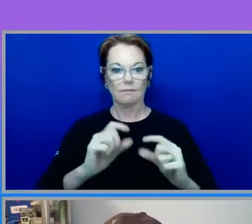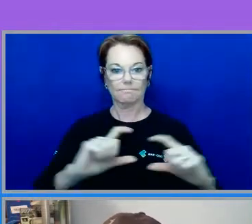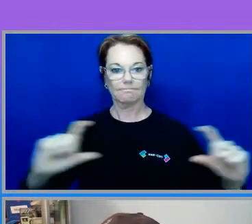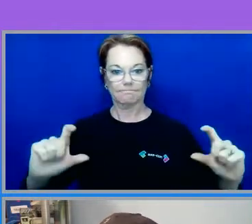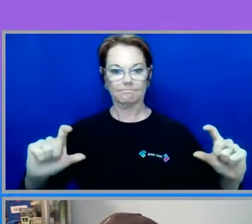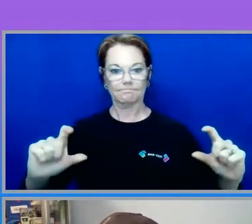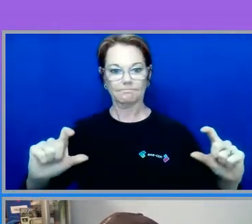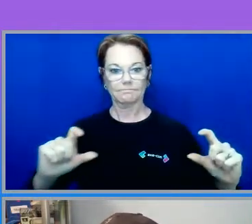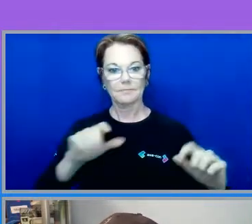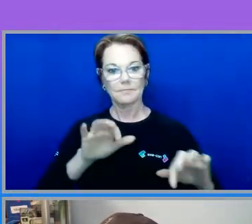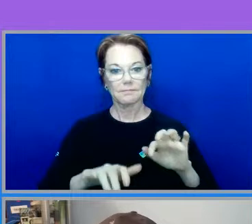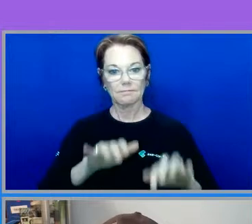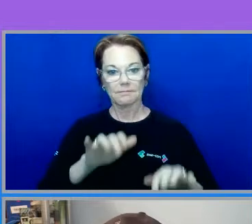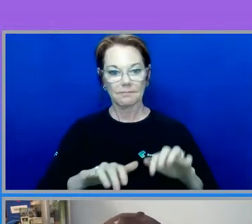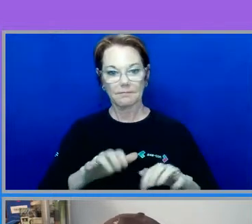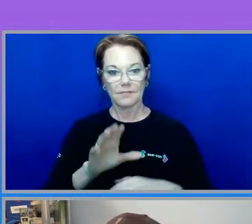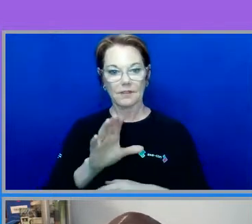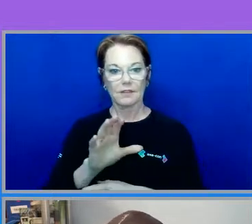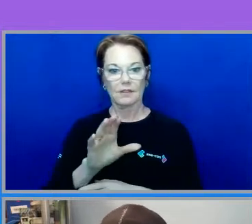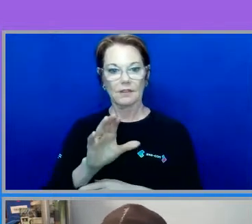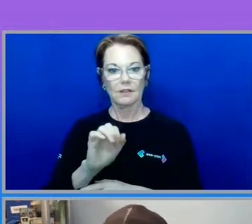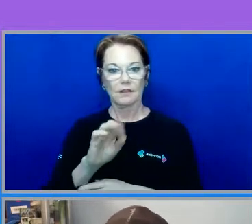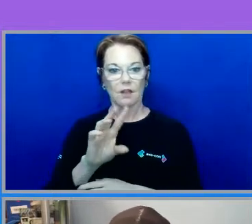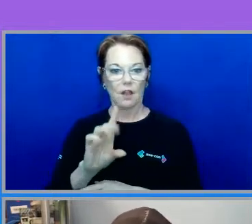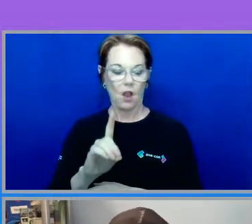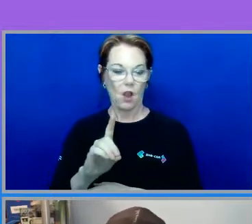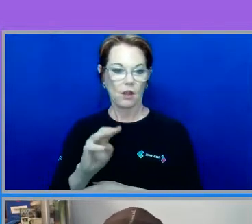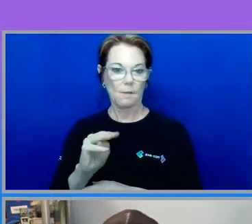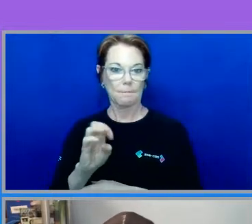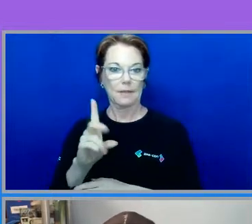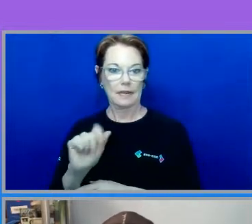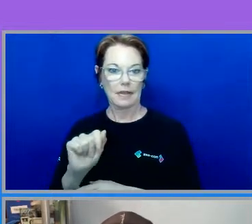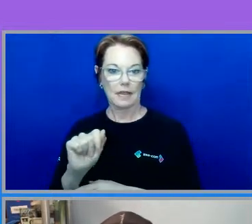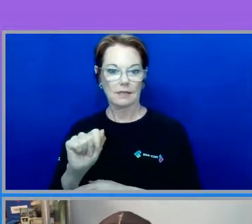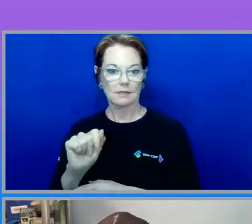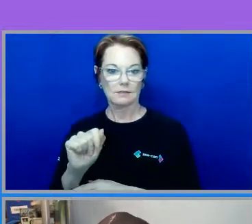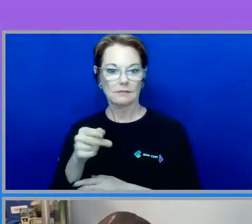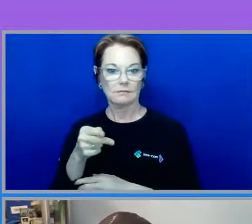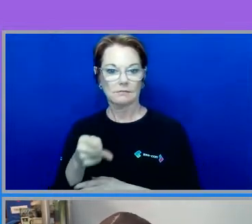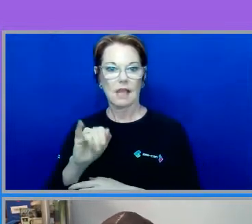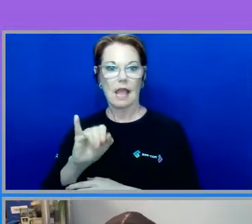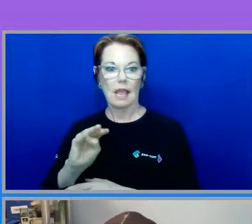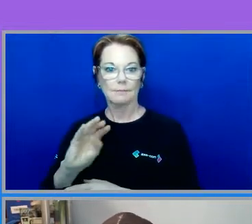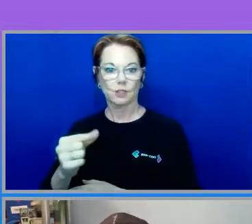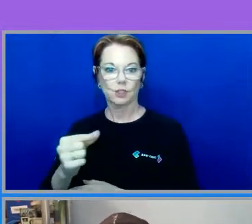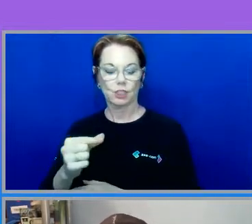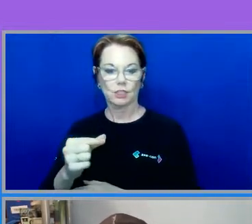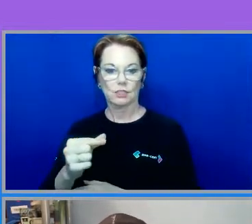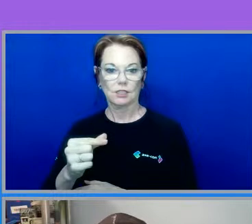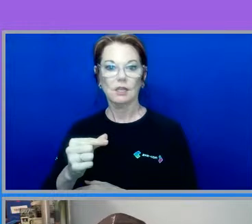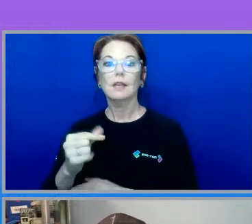card card media colon img. And what that tells the linter is